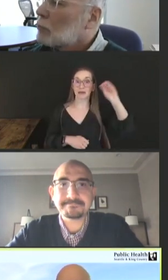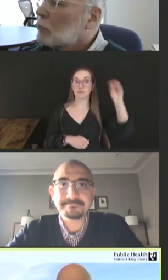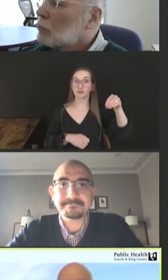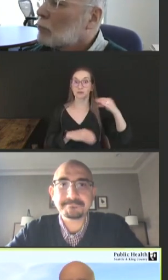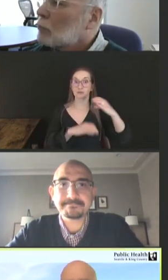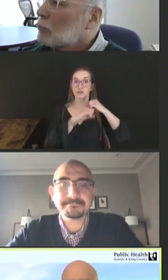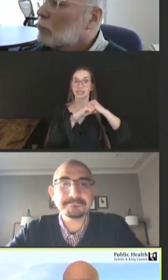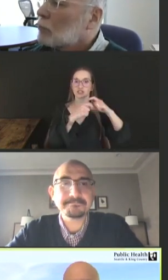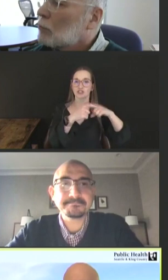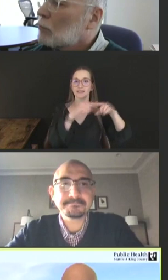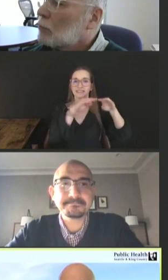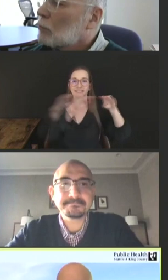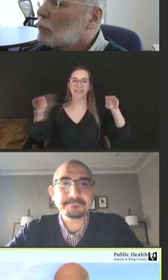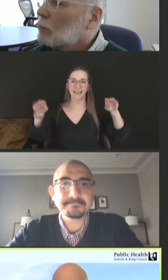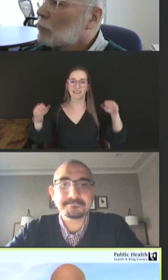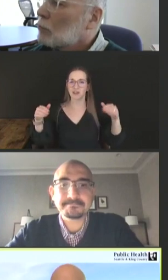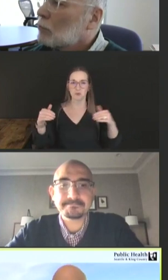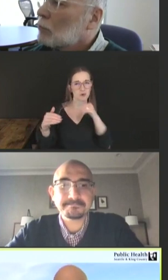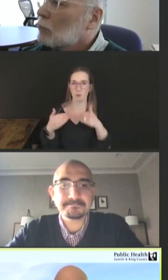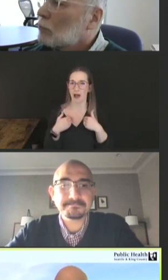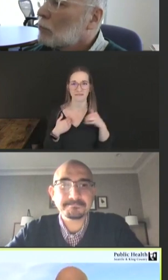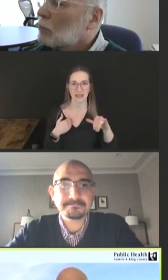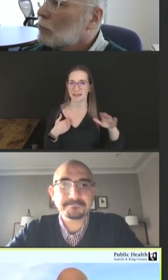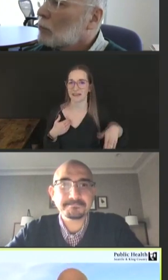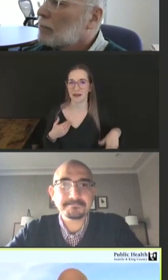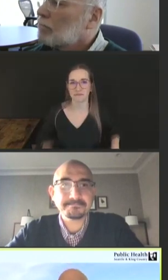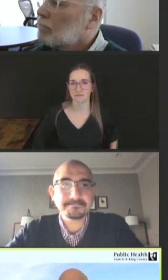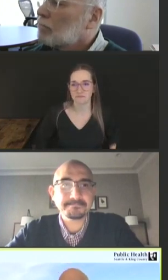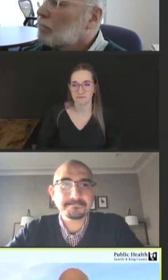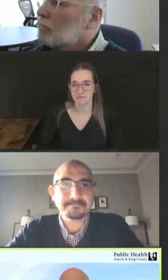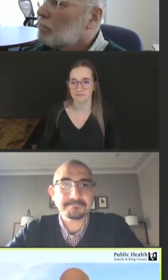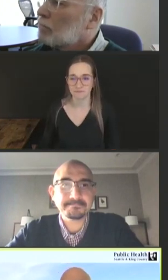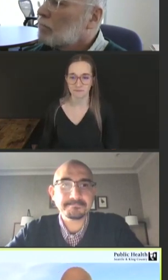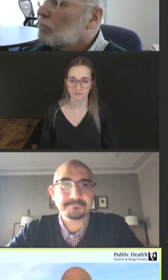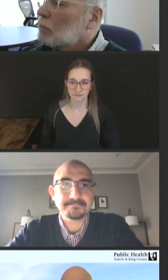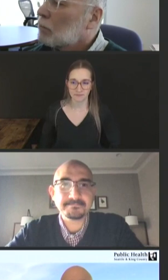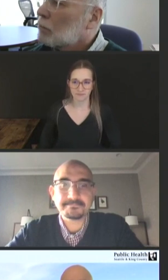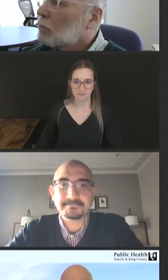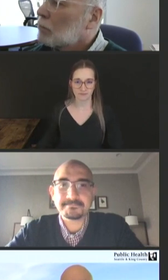Robert Hopkins: Daniel Hoft?